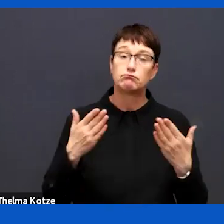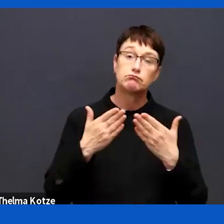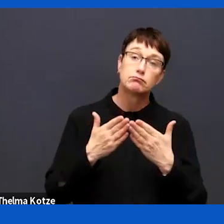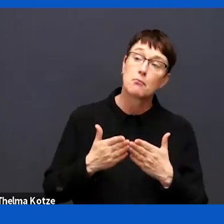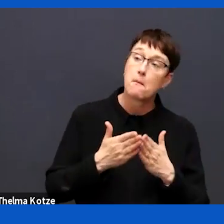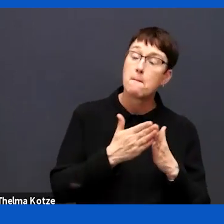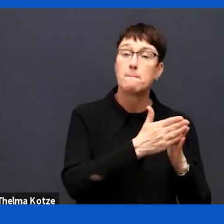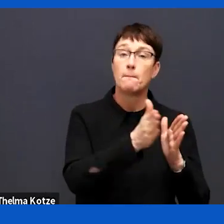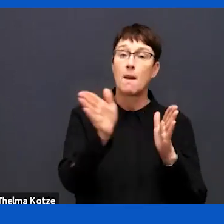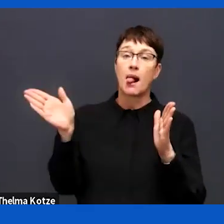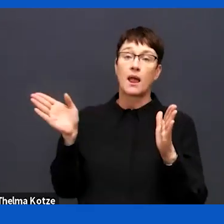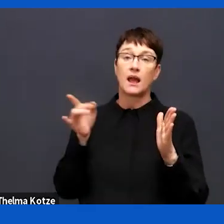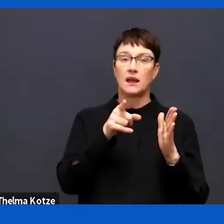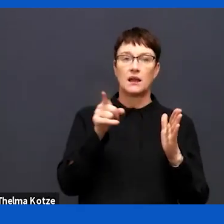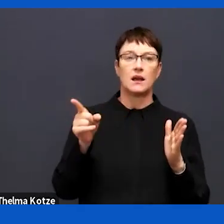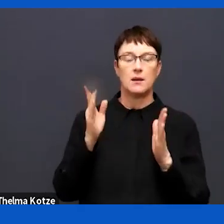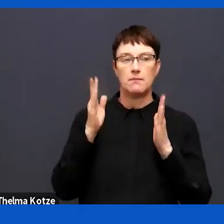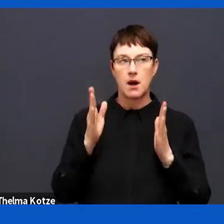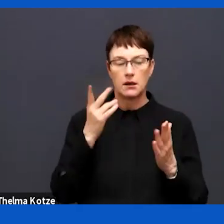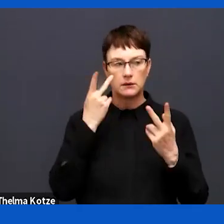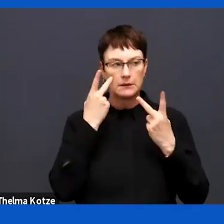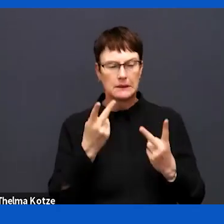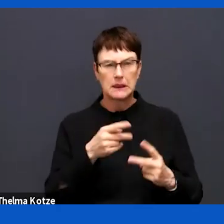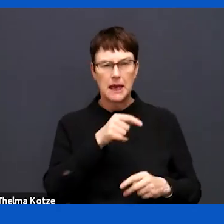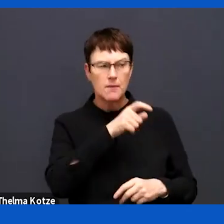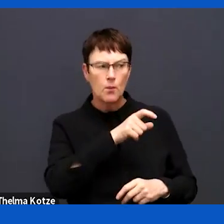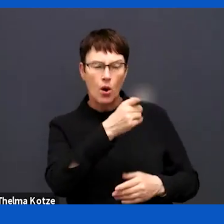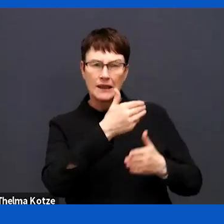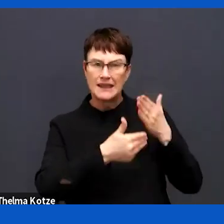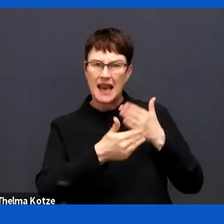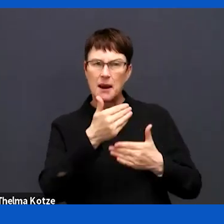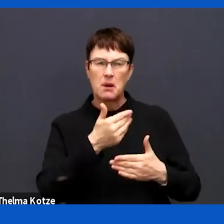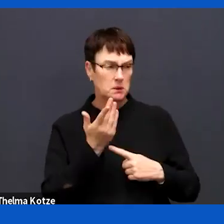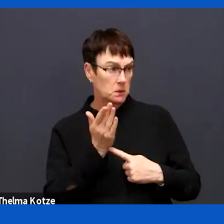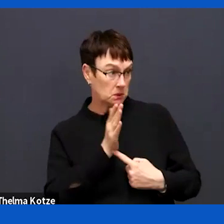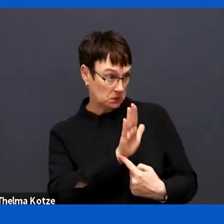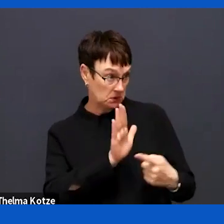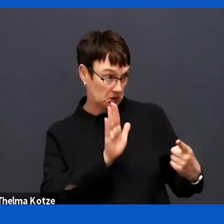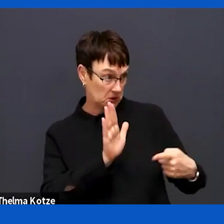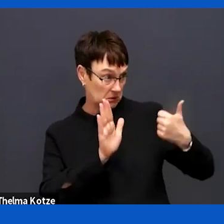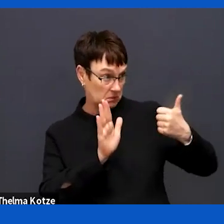consult accessibility experts and follow the accessibility standards.